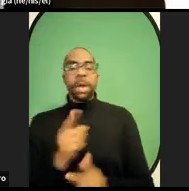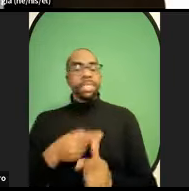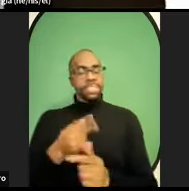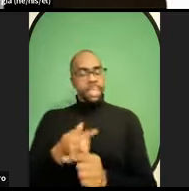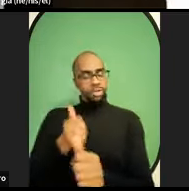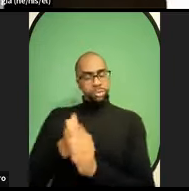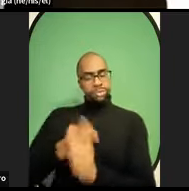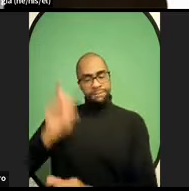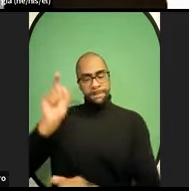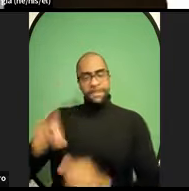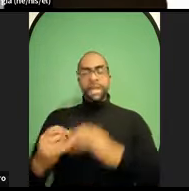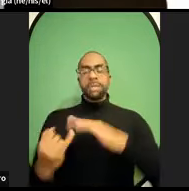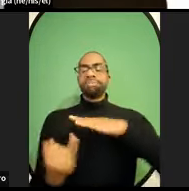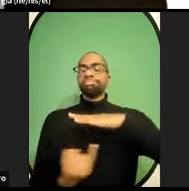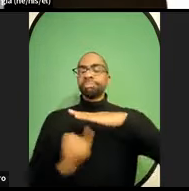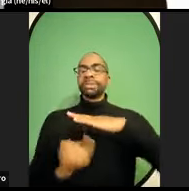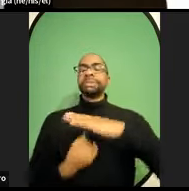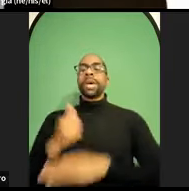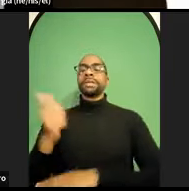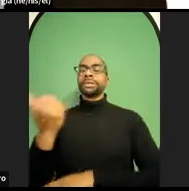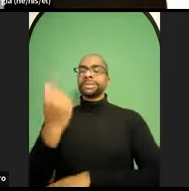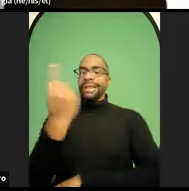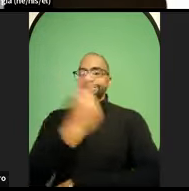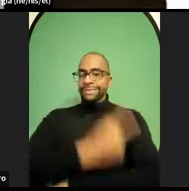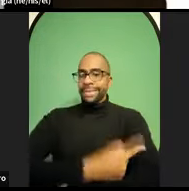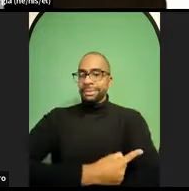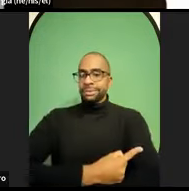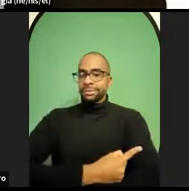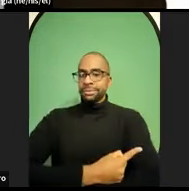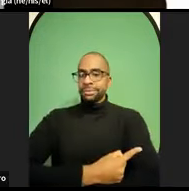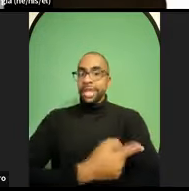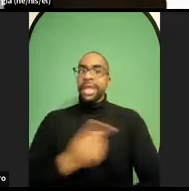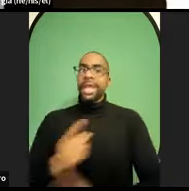your unvaccinated.